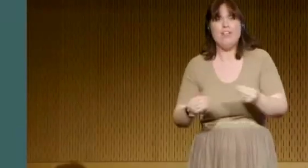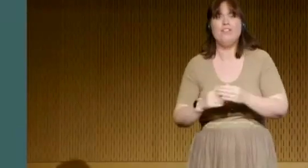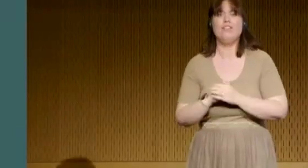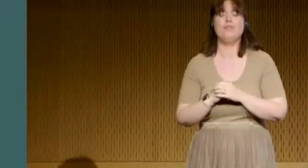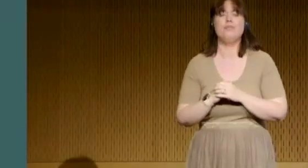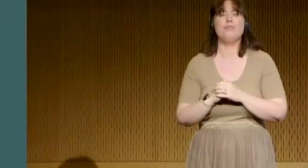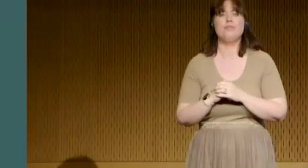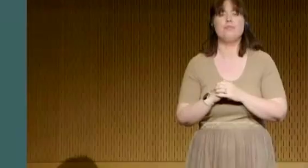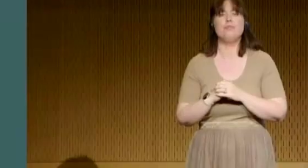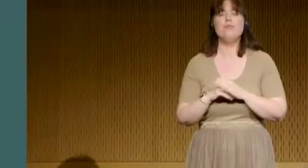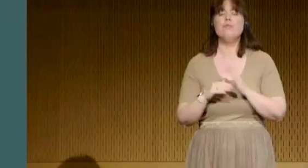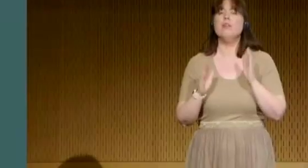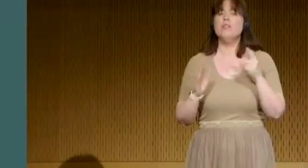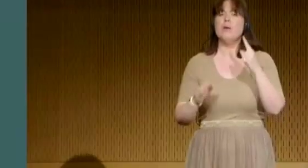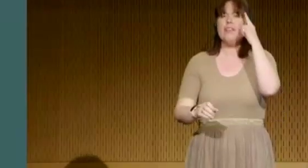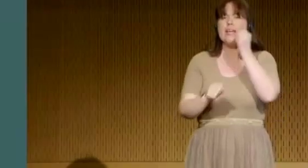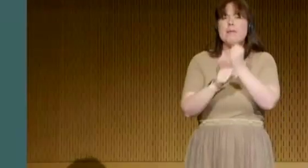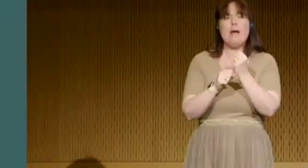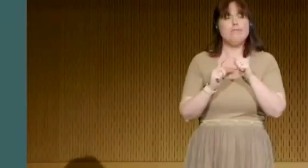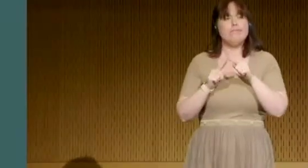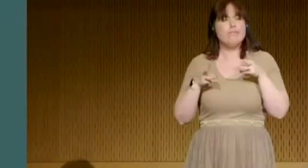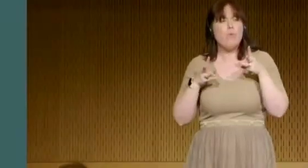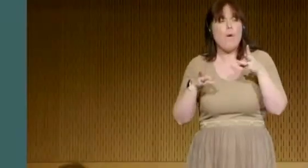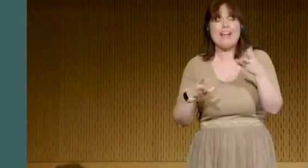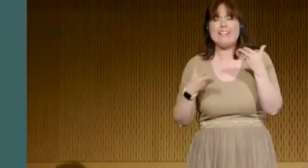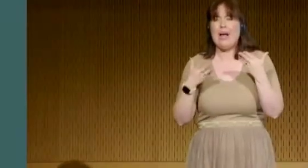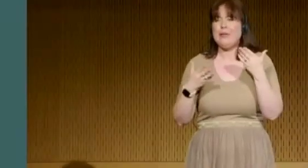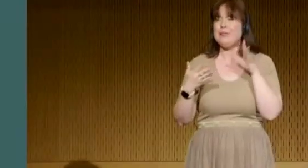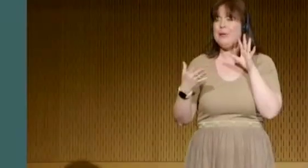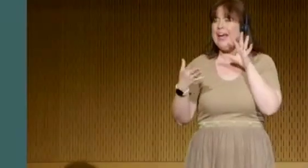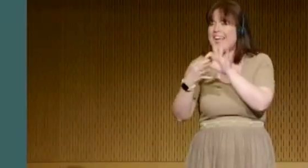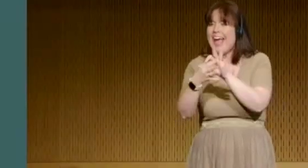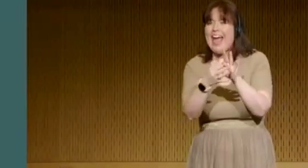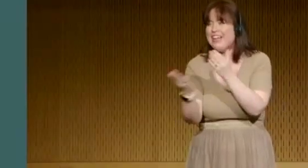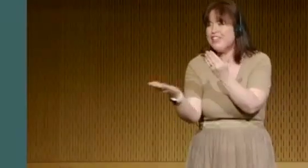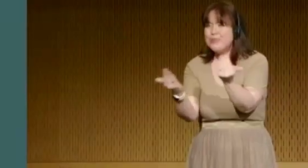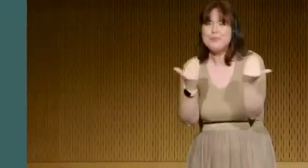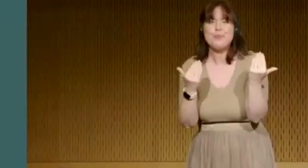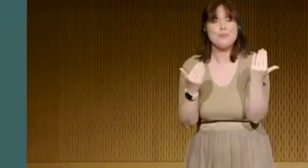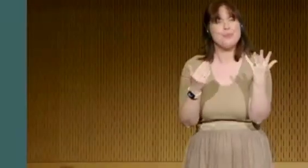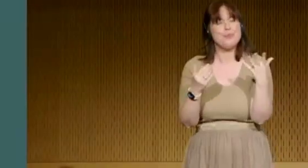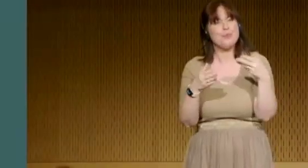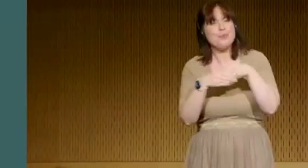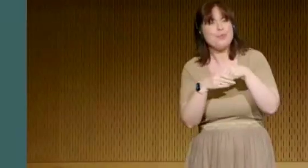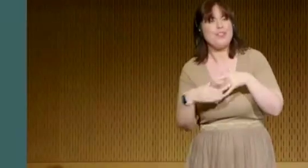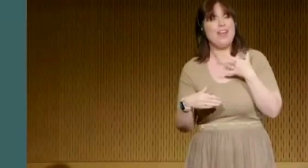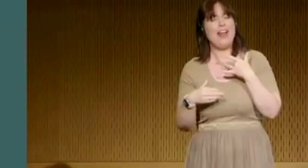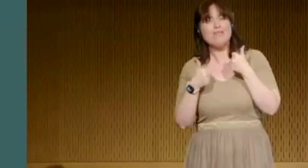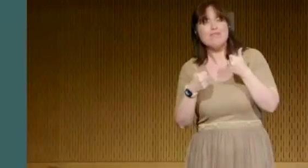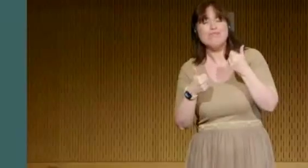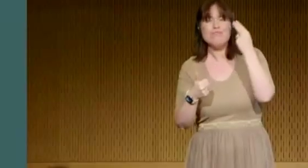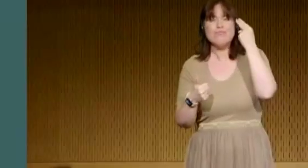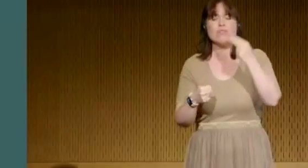can I look at multiple means of engagement? And in terms of recruiting interest I saw it was really